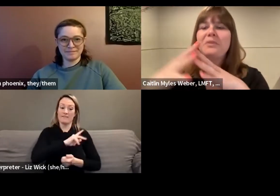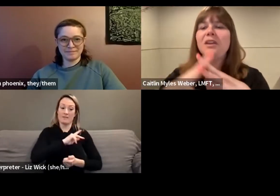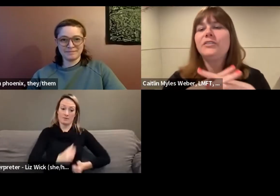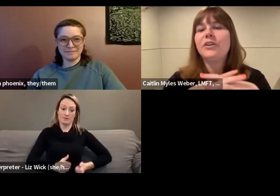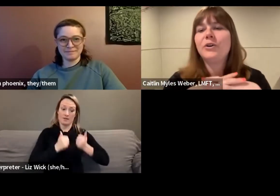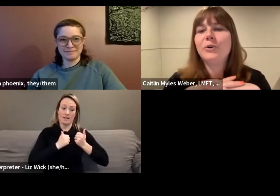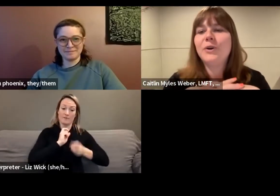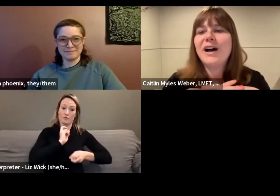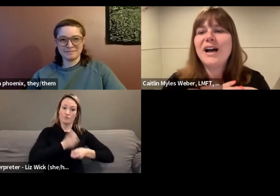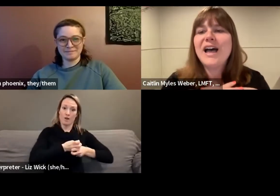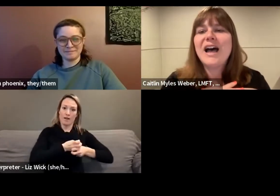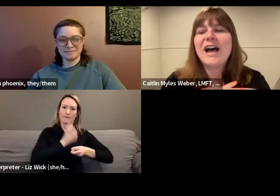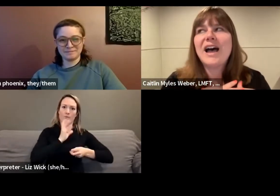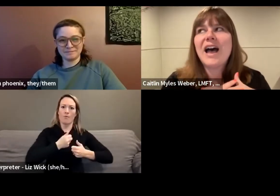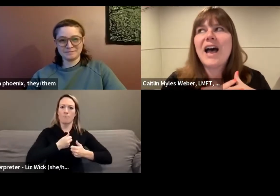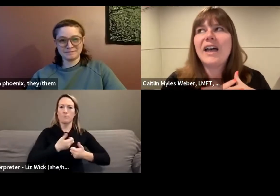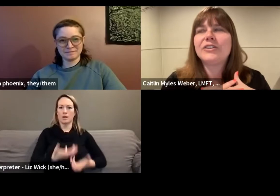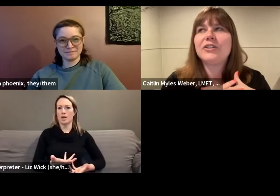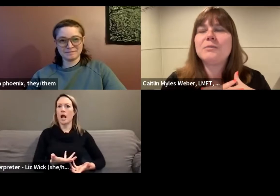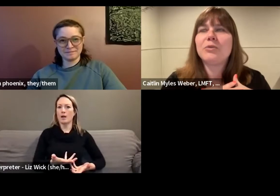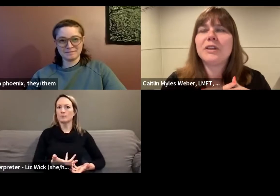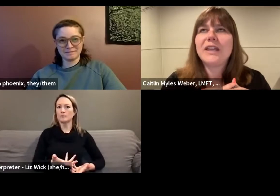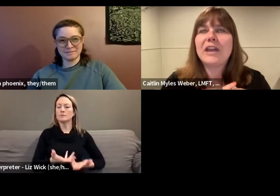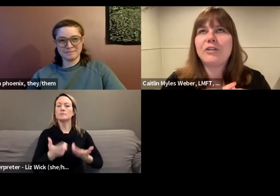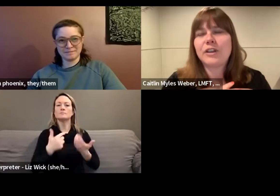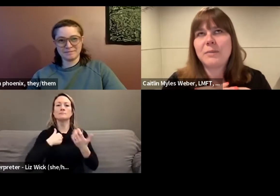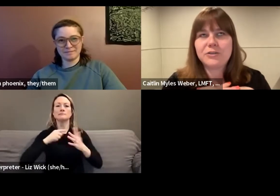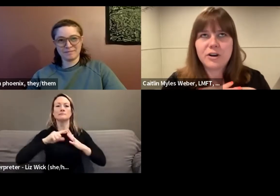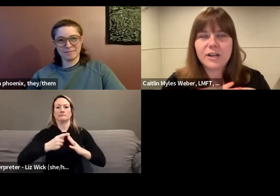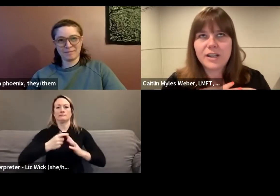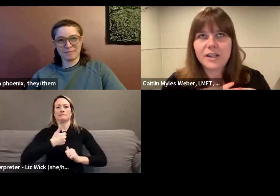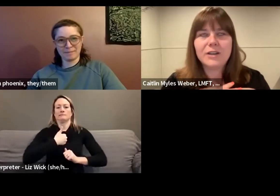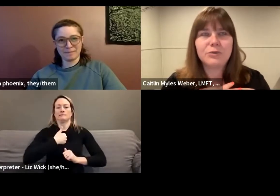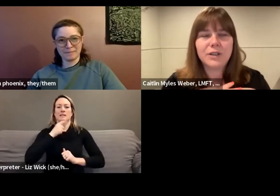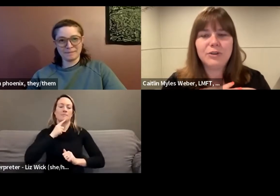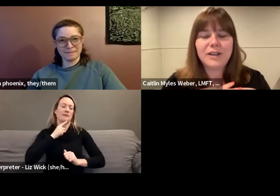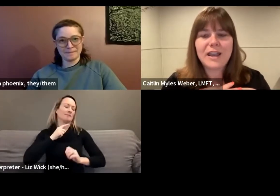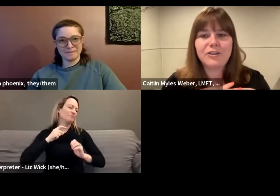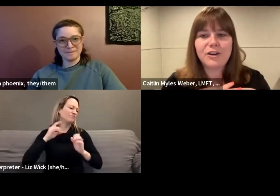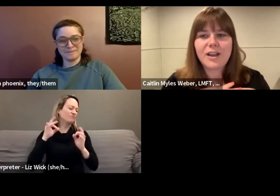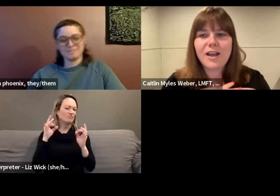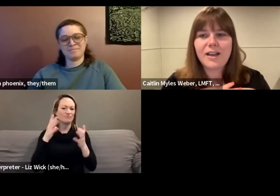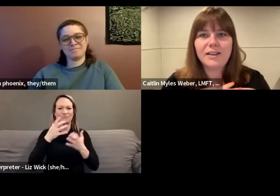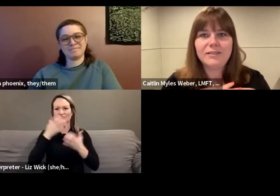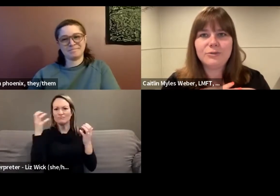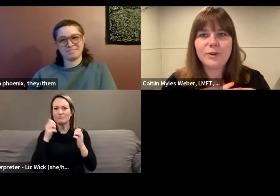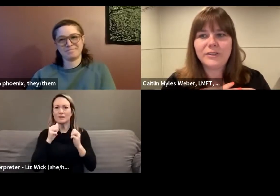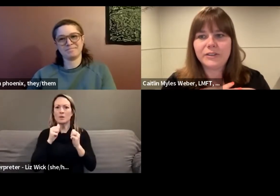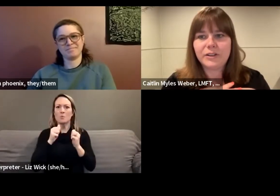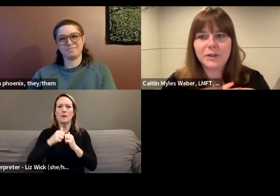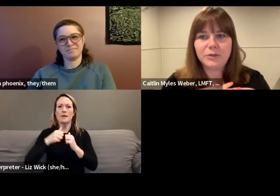So I started to be really angry at the patriarchy and really, really angry at racism